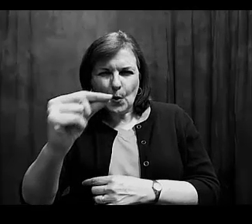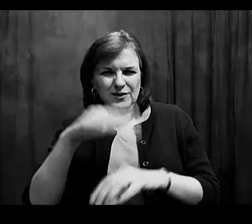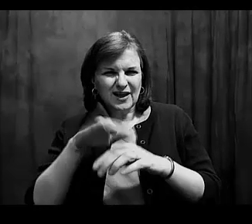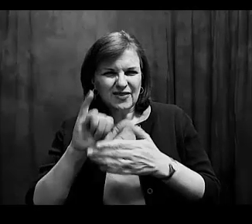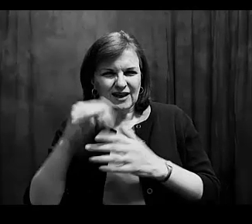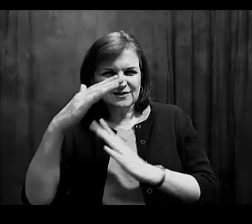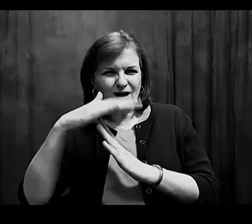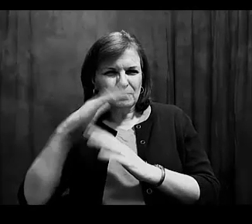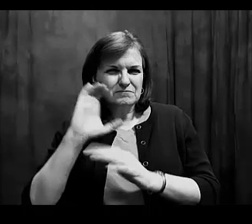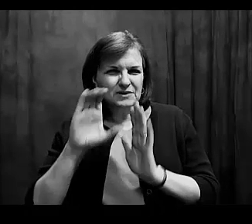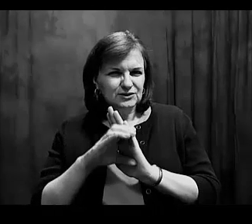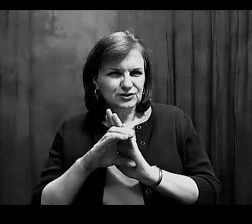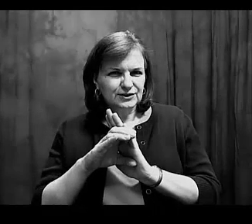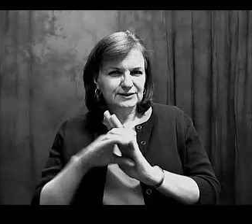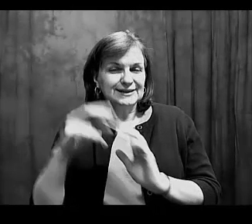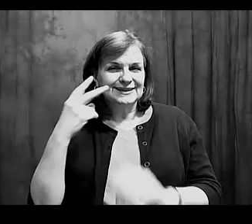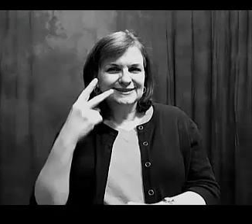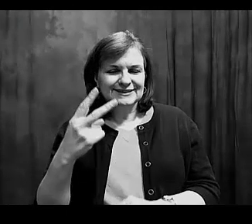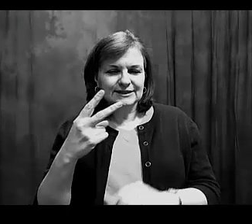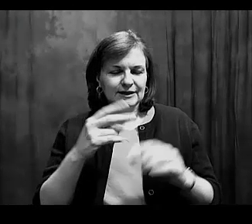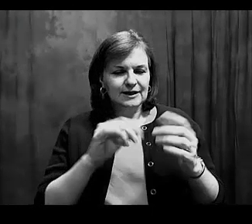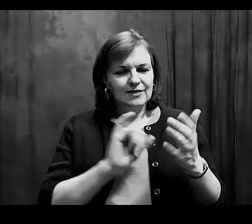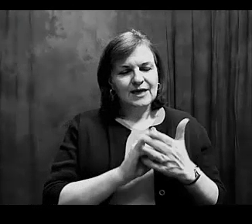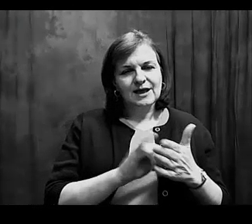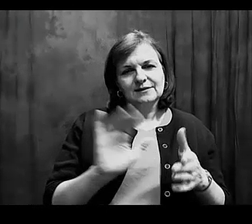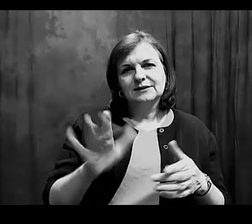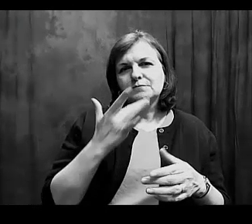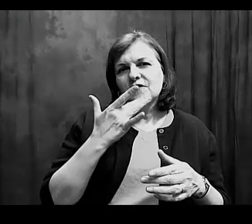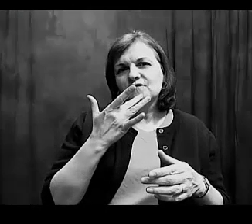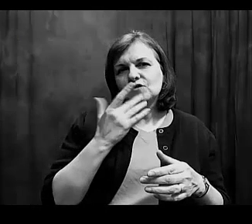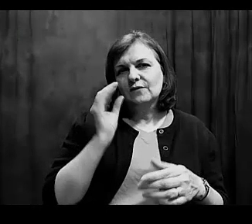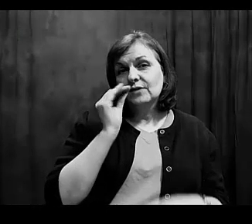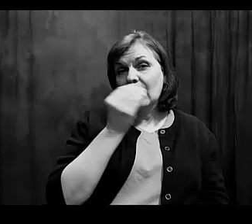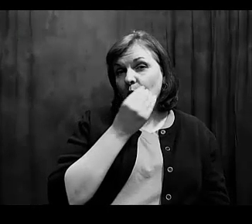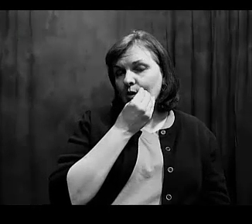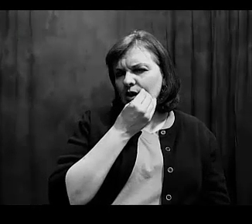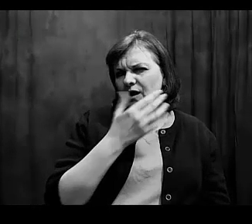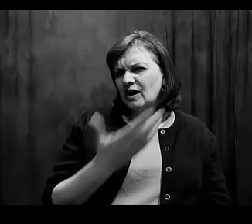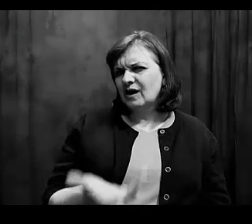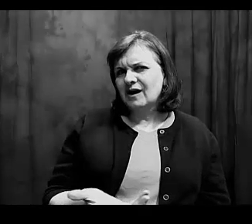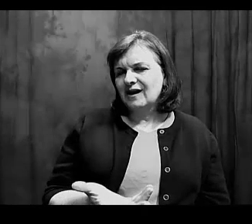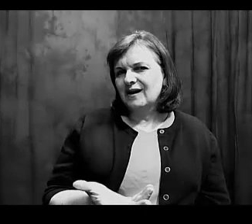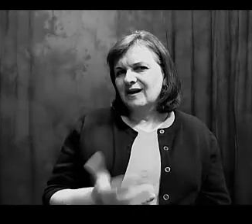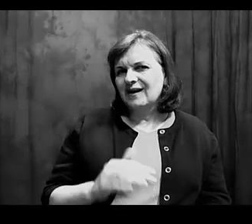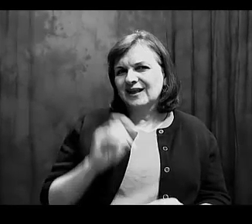and you see this as the flower he prefers how cool is that?!?!